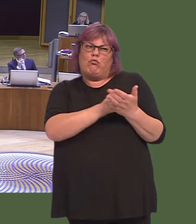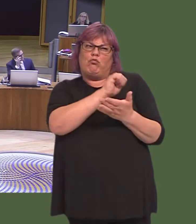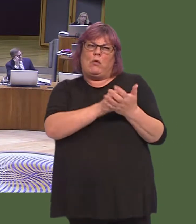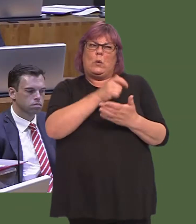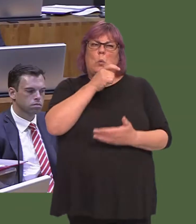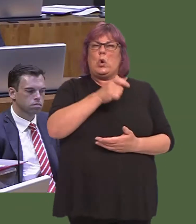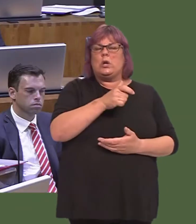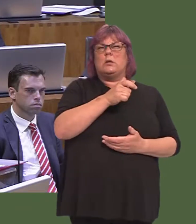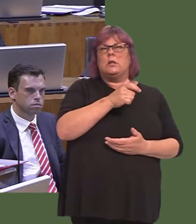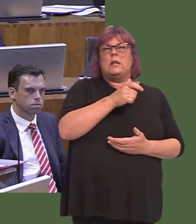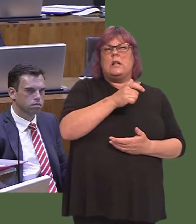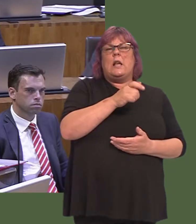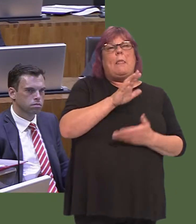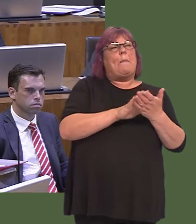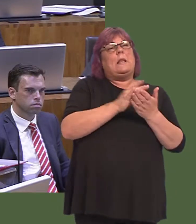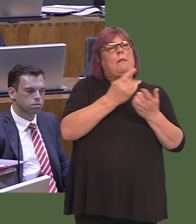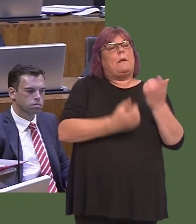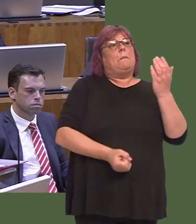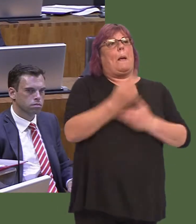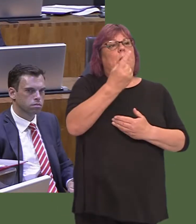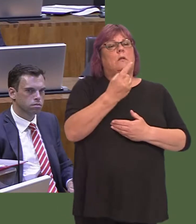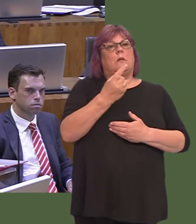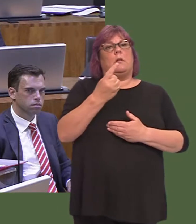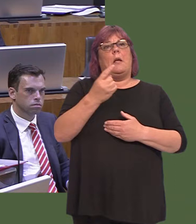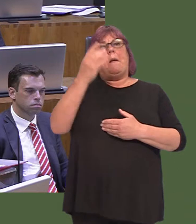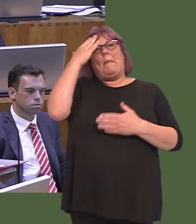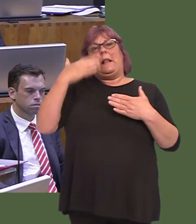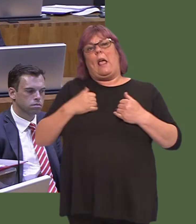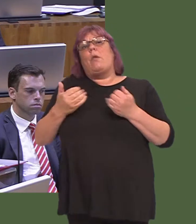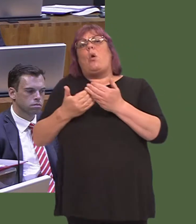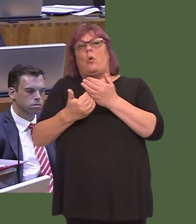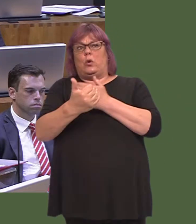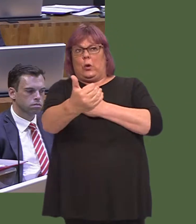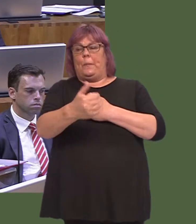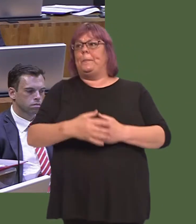That suggests something that is acute, something that's just arisen. I think it's more long term than that.